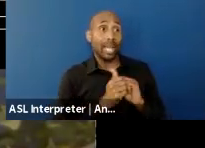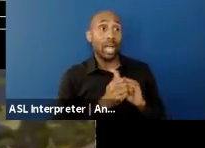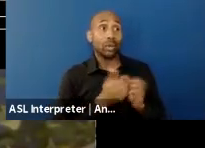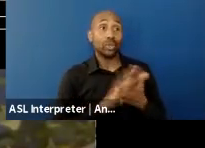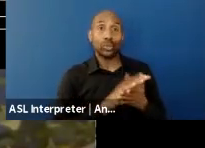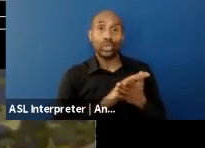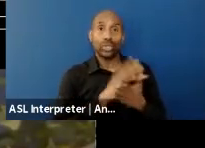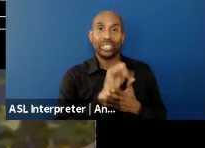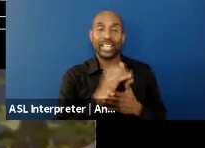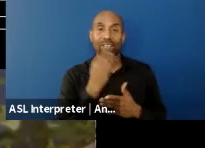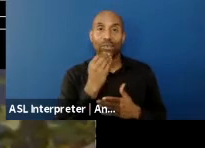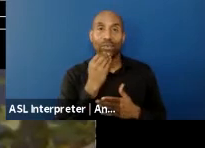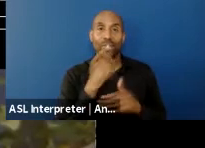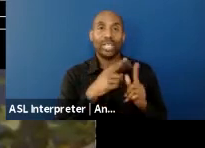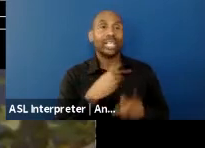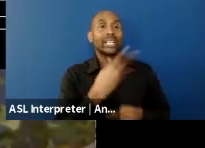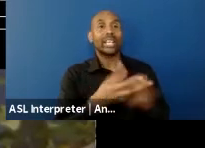And give it out to communities in need.